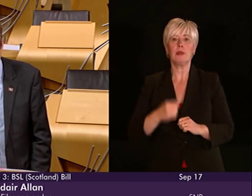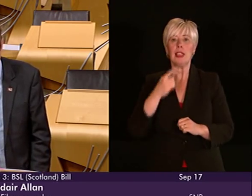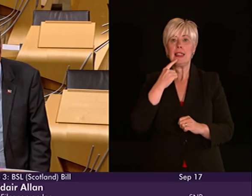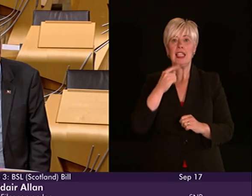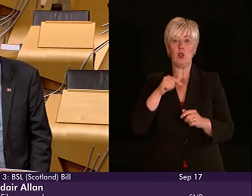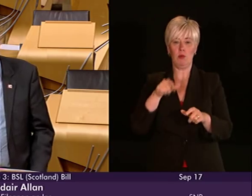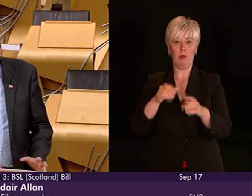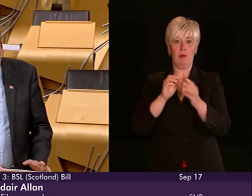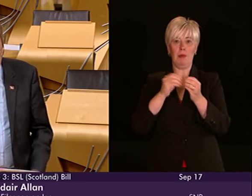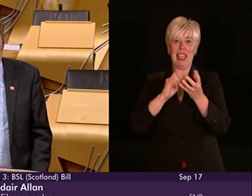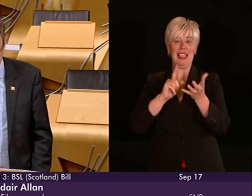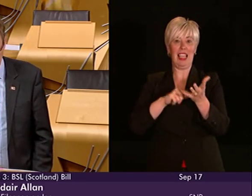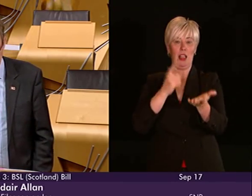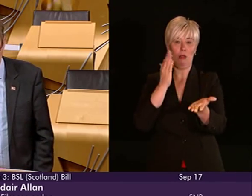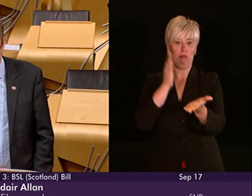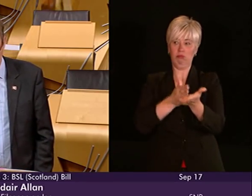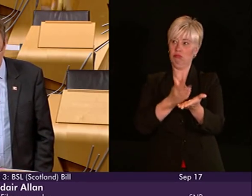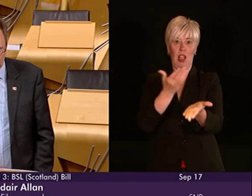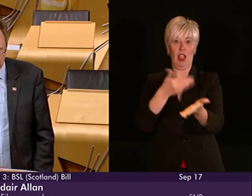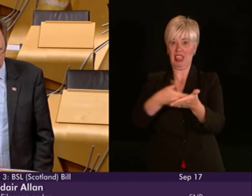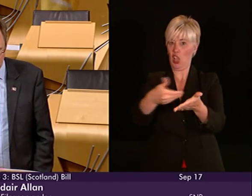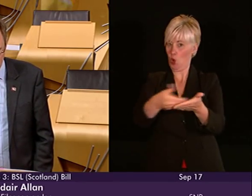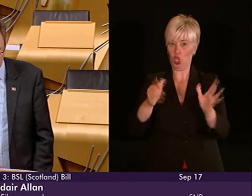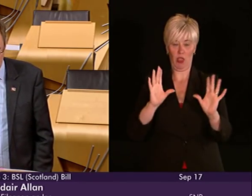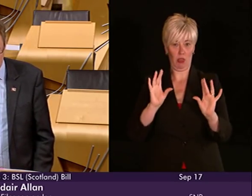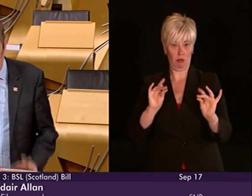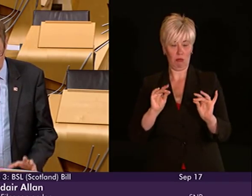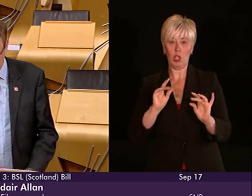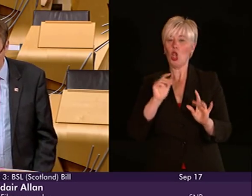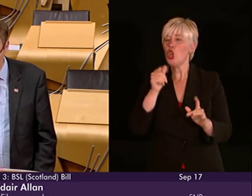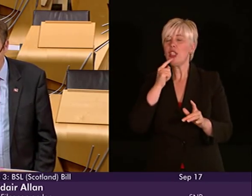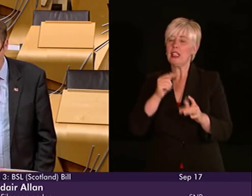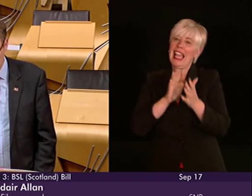as a language, rather than—as in the bill as originally drafted—as a sign language,